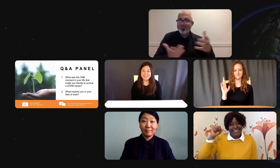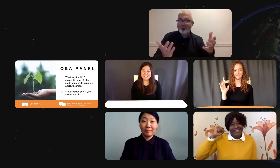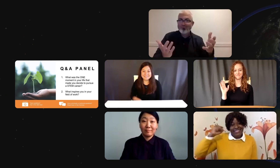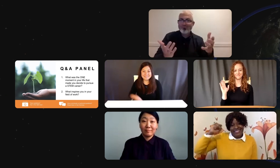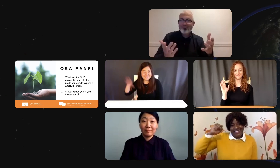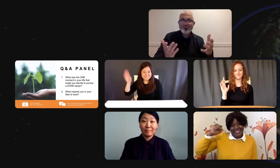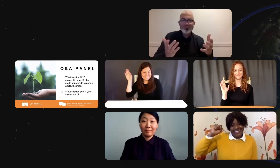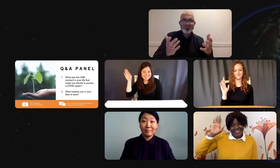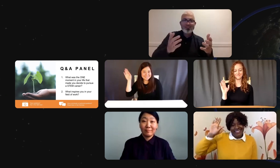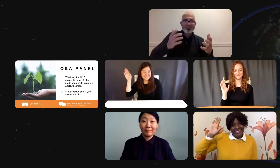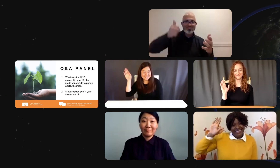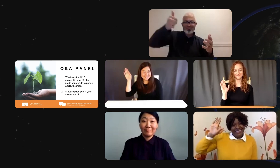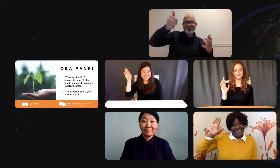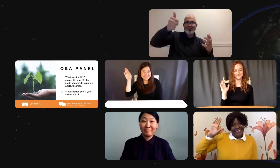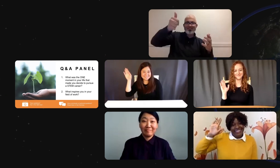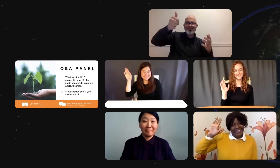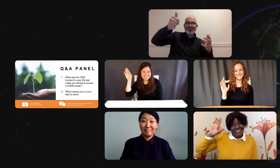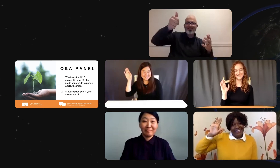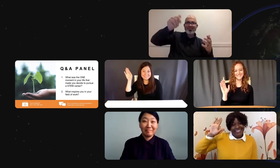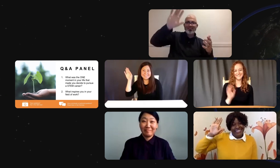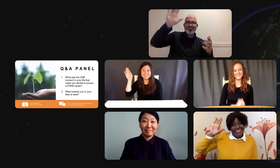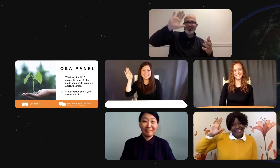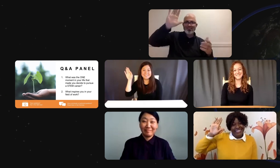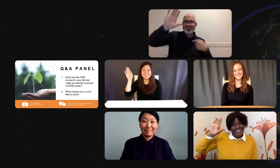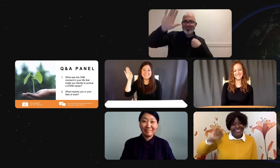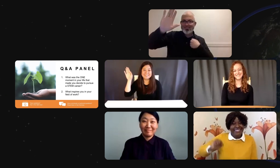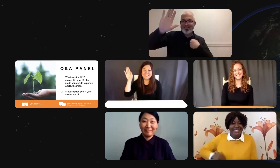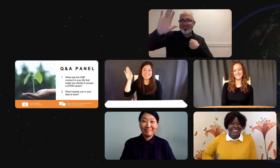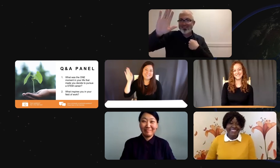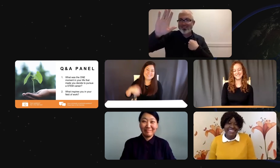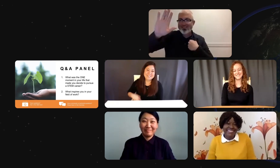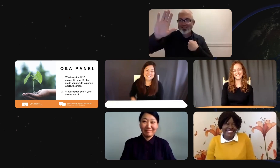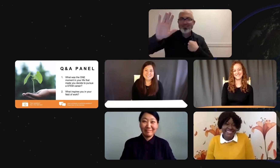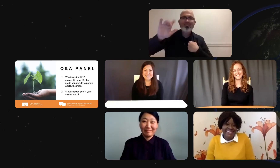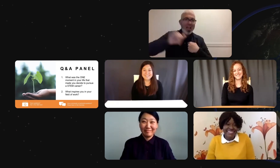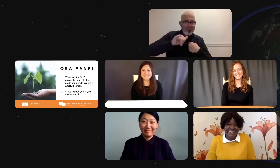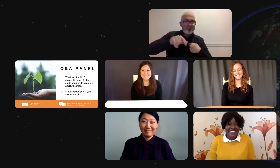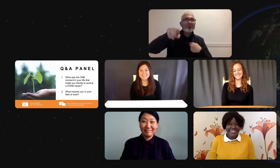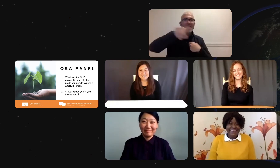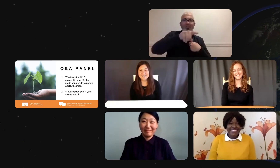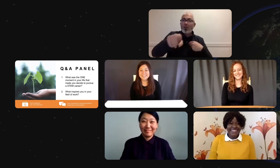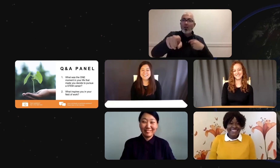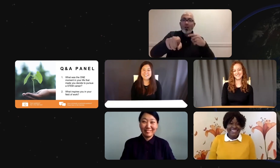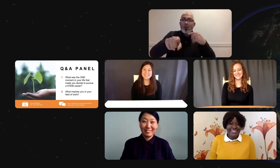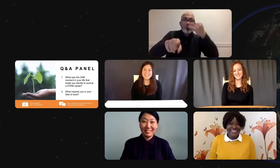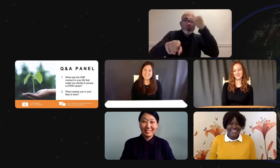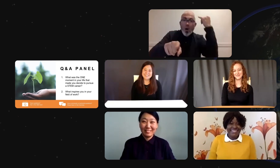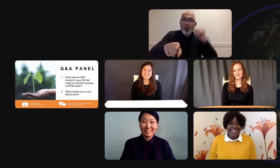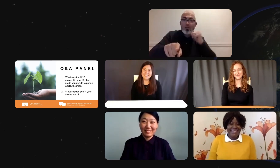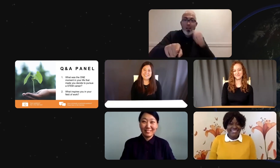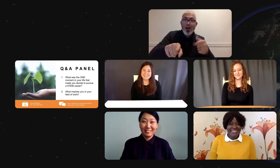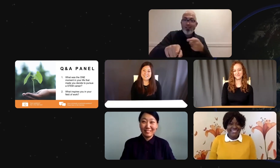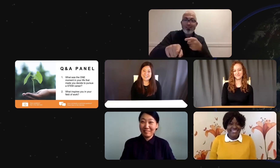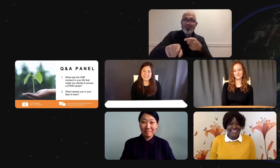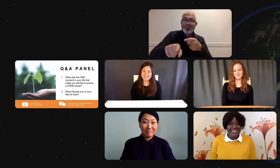Anyone here from RIT? Raise your hand if you are. Me too!